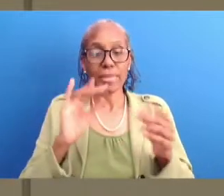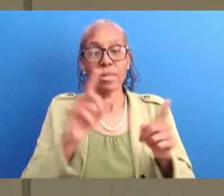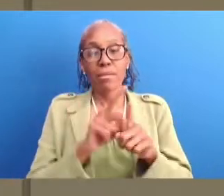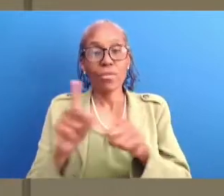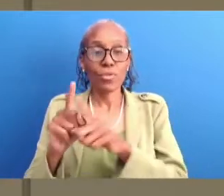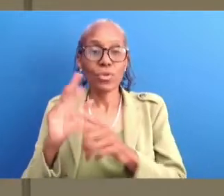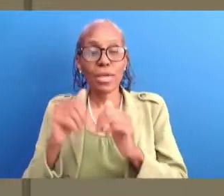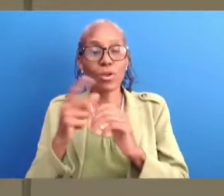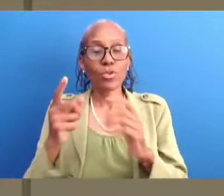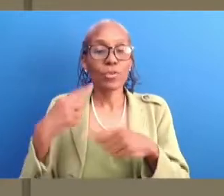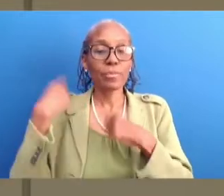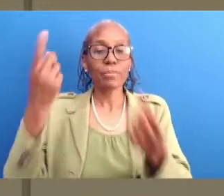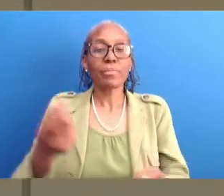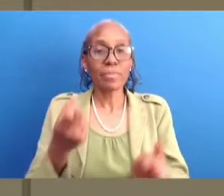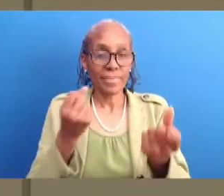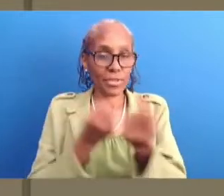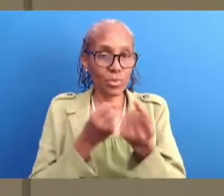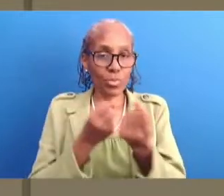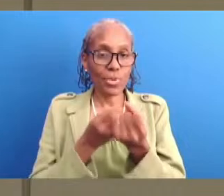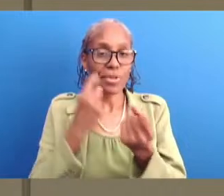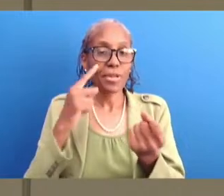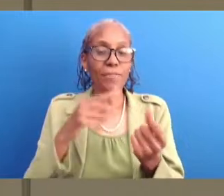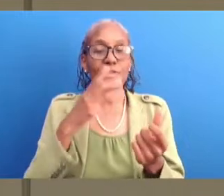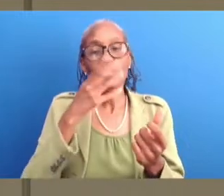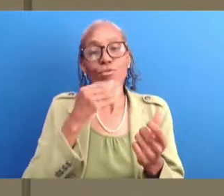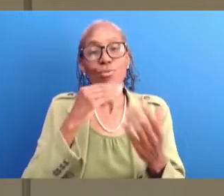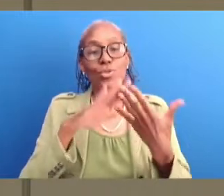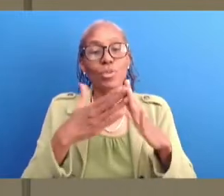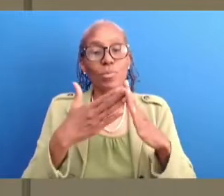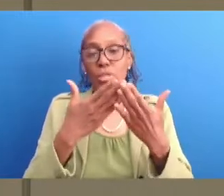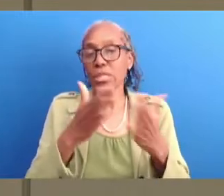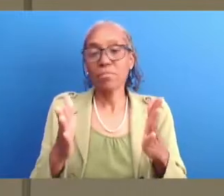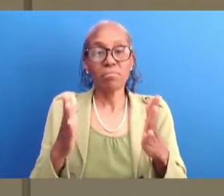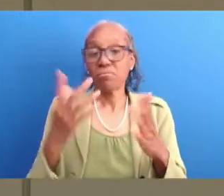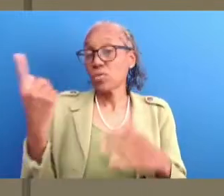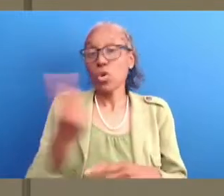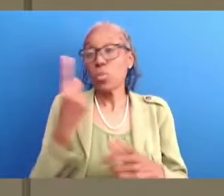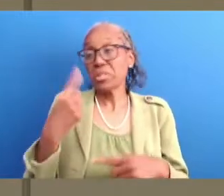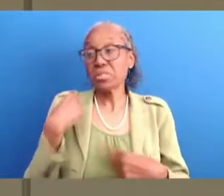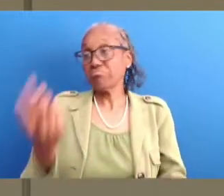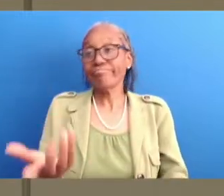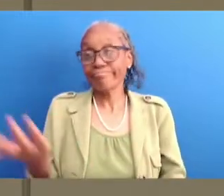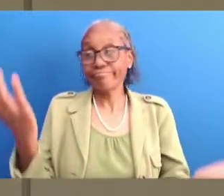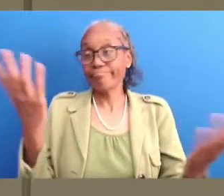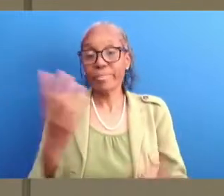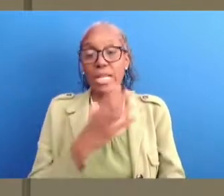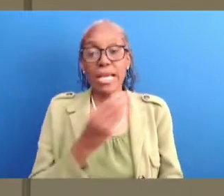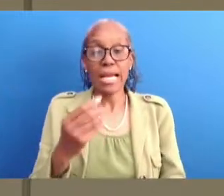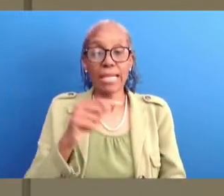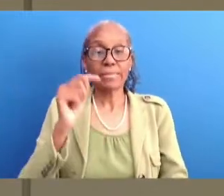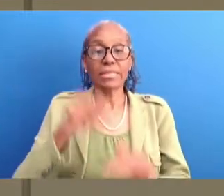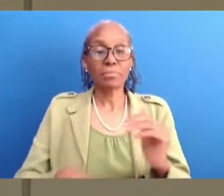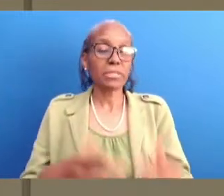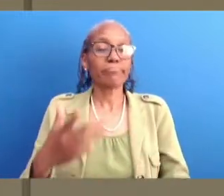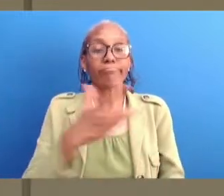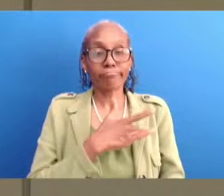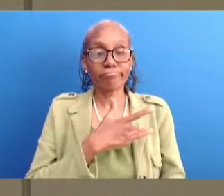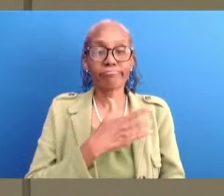SO MUCH TO ME TODAY, YOUR COMMENTS, BUT ALSO, THE WAY YOU